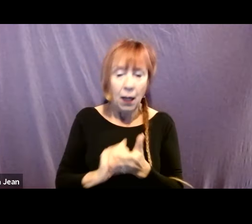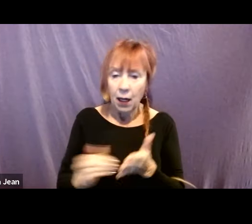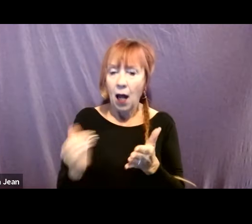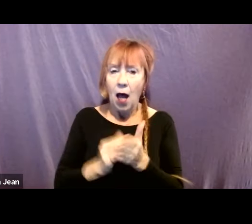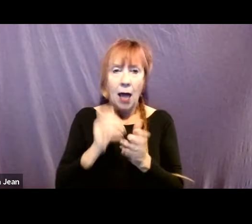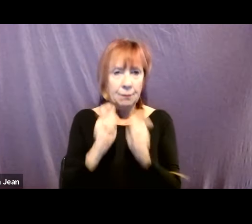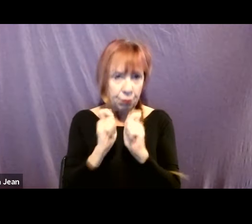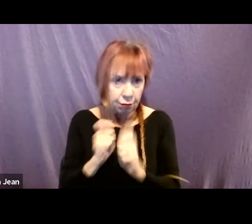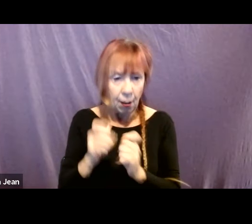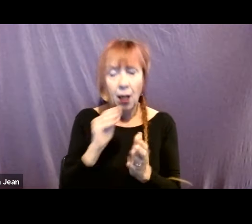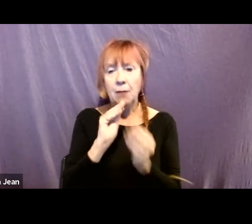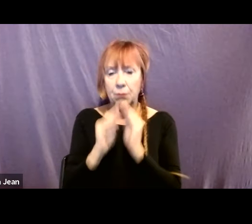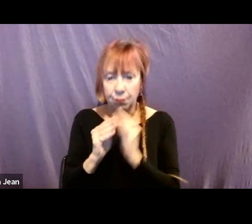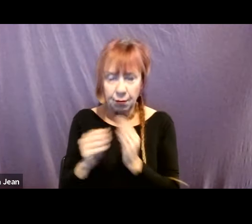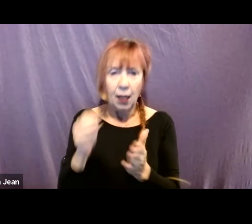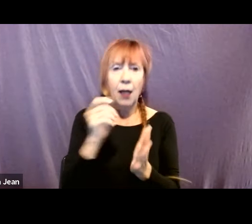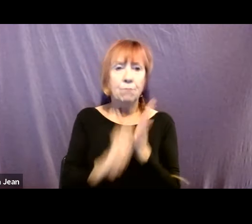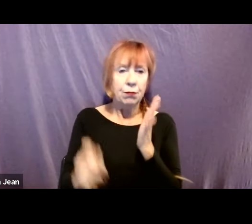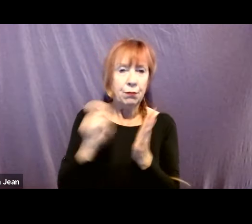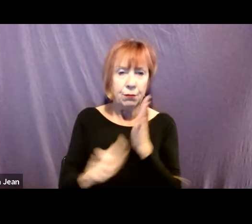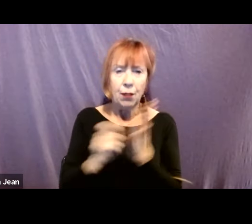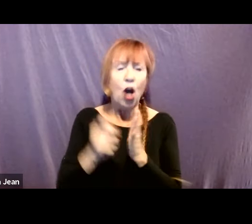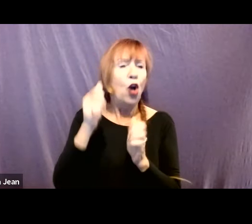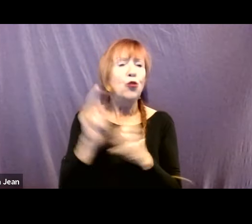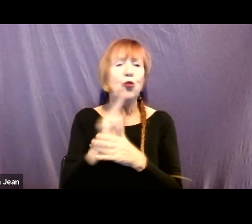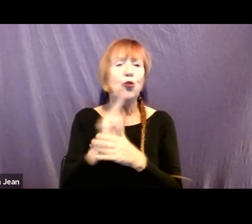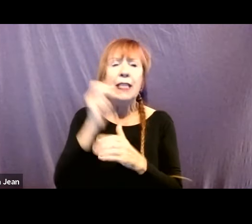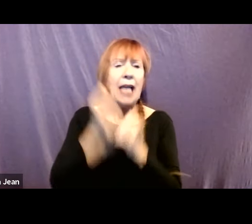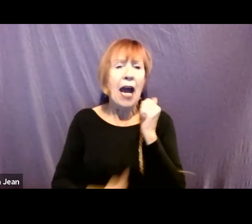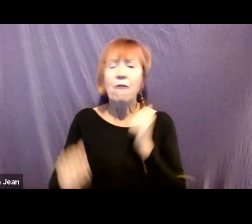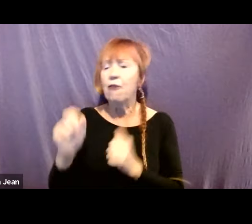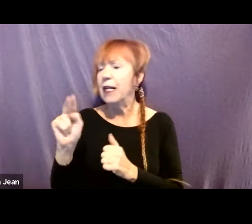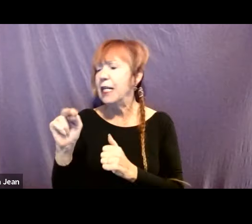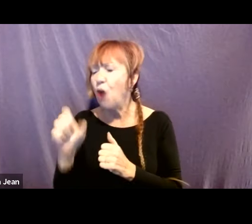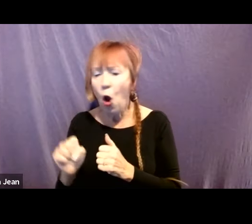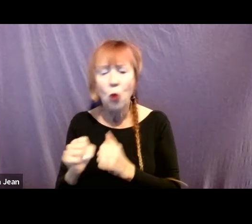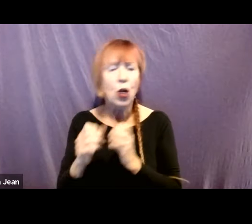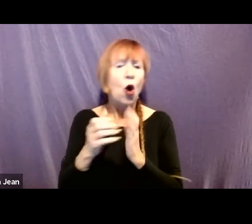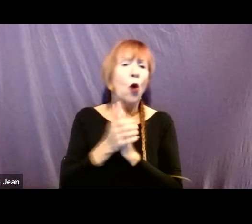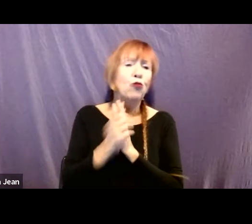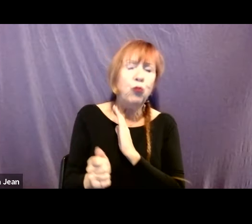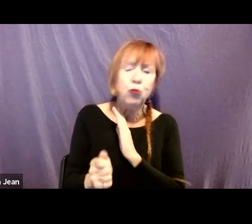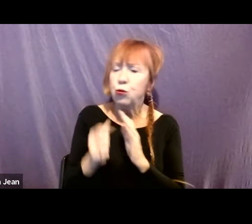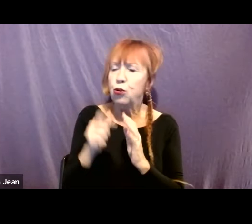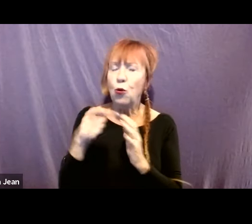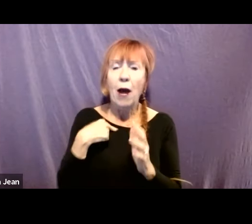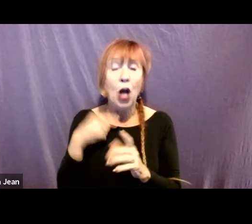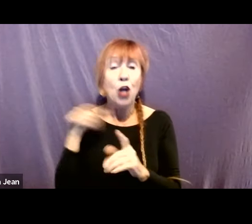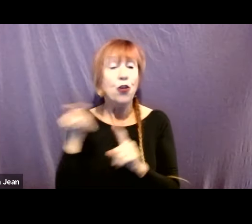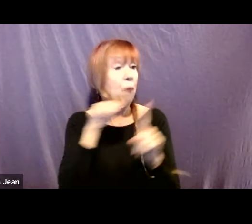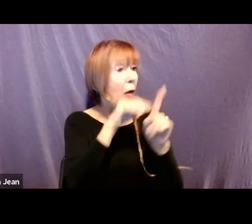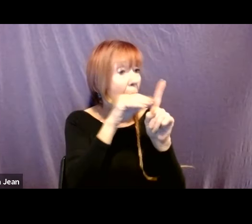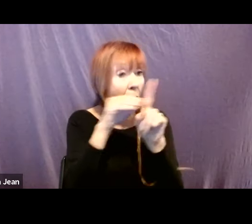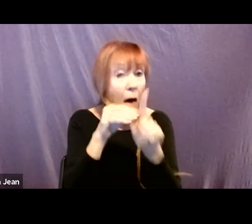using every note, tool, and willing reader as your disposal. You've hounded producers, managers, and agents